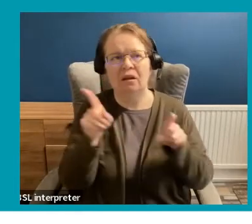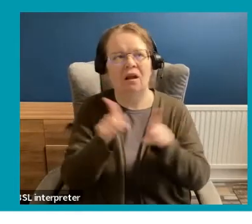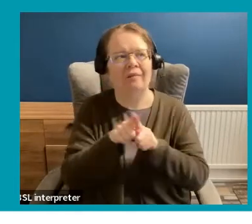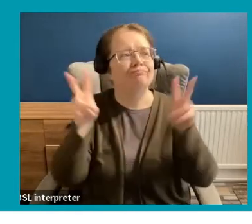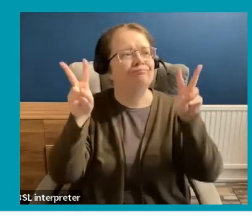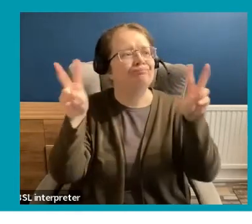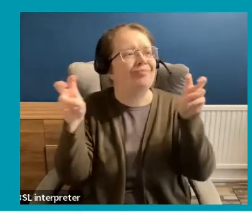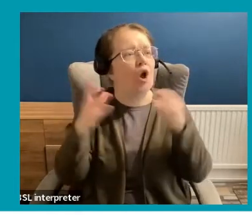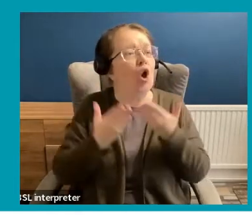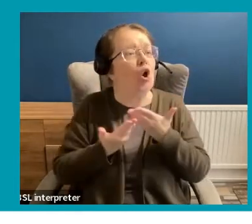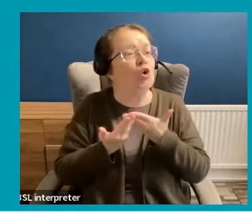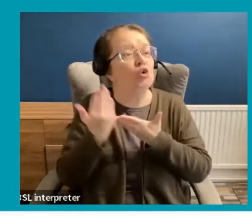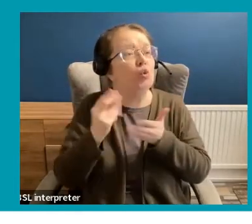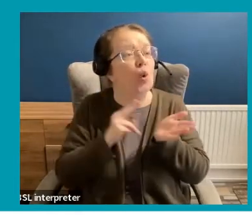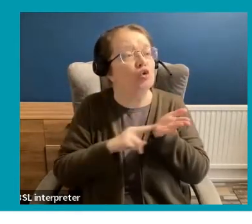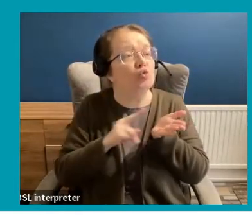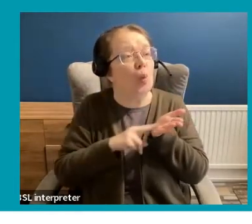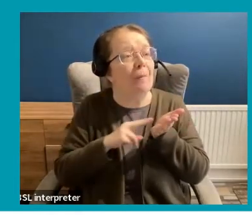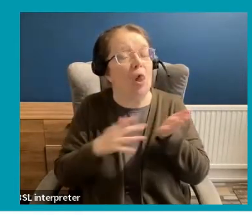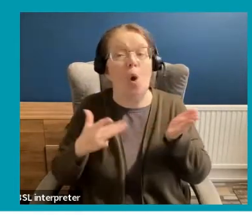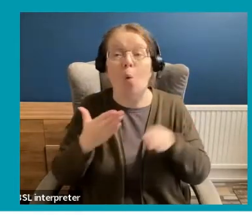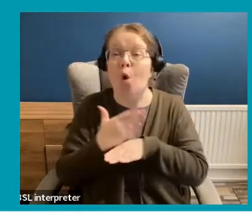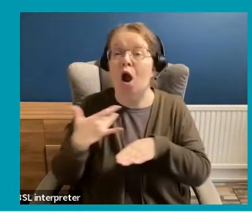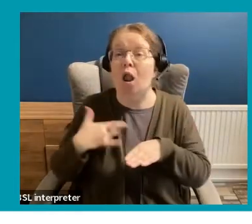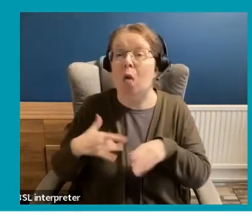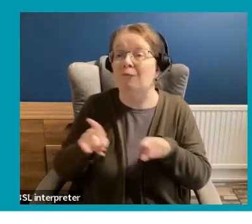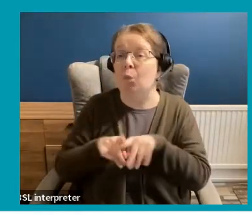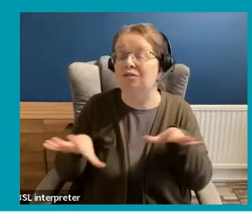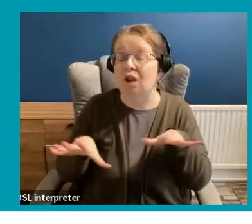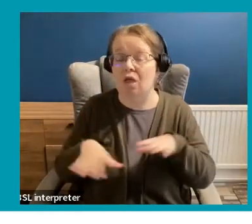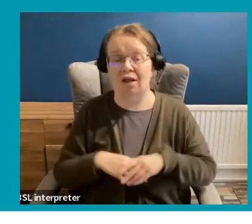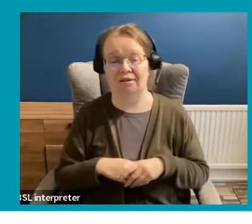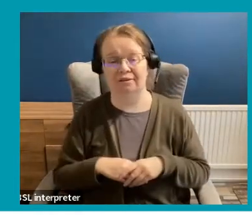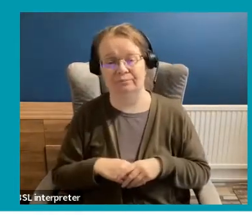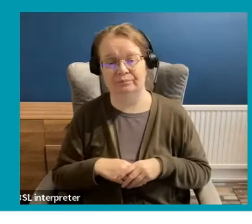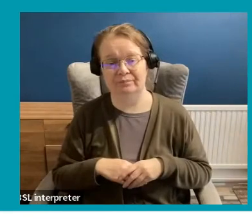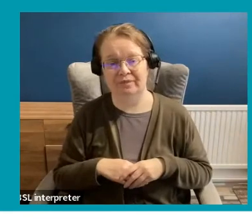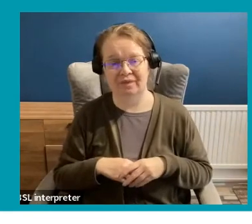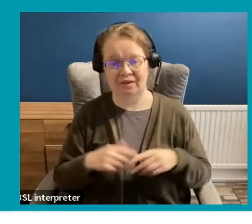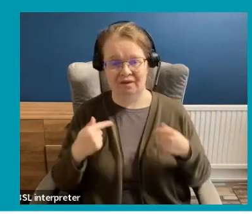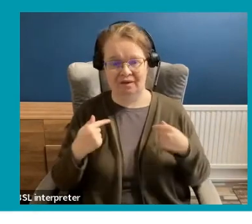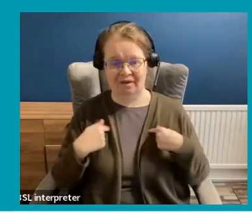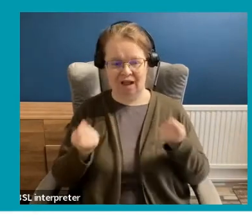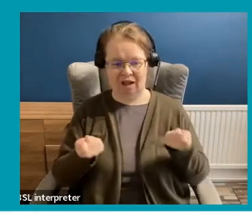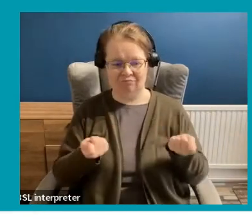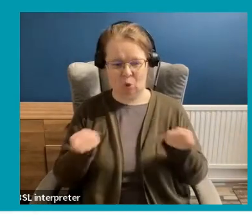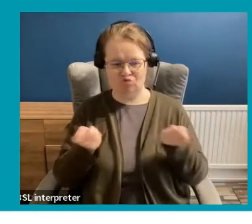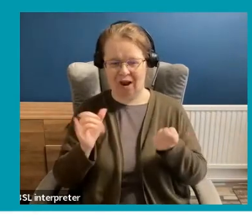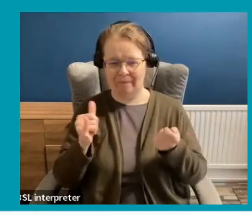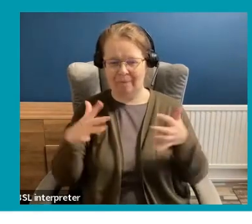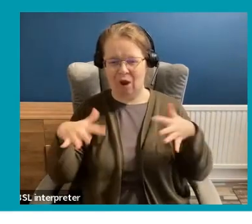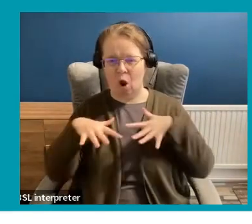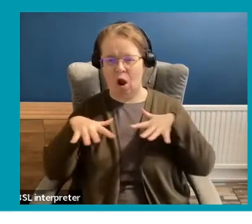of work life look like if we do operate in a hybrid model, how do we